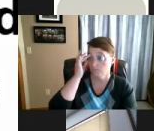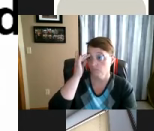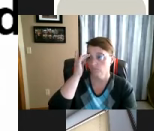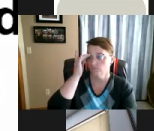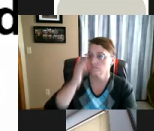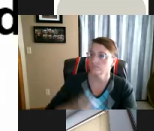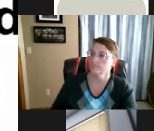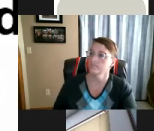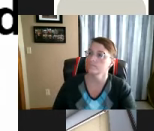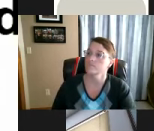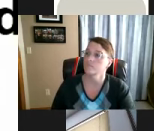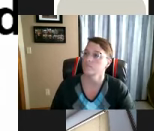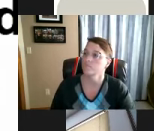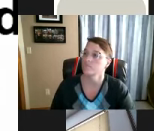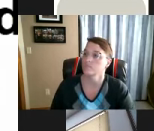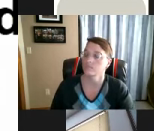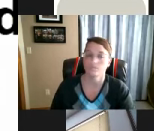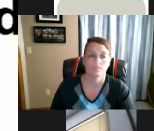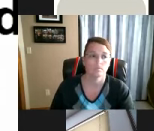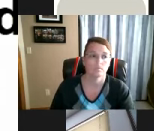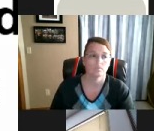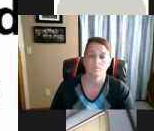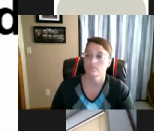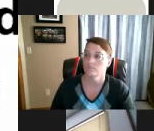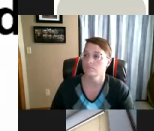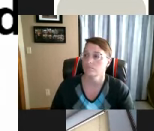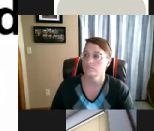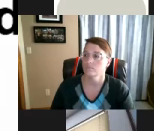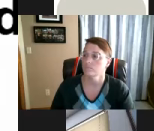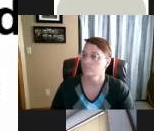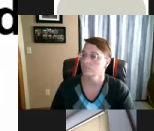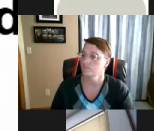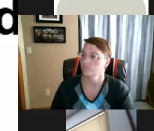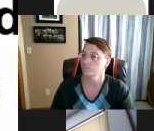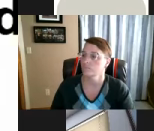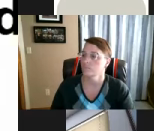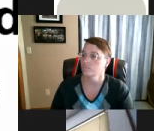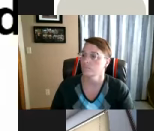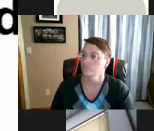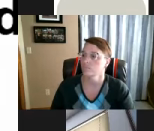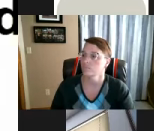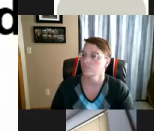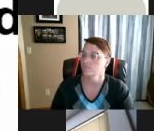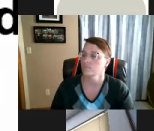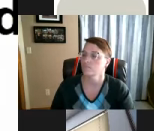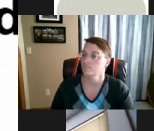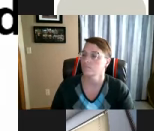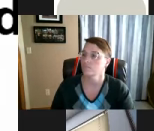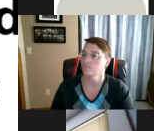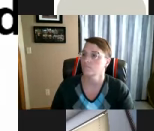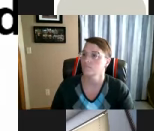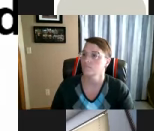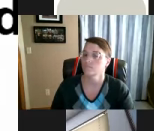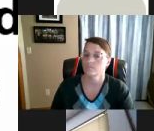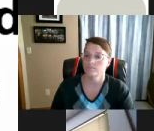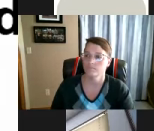impossible, by the way, um, accommodations become something that are res, they're responsibility